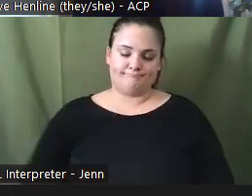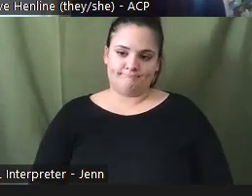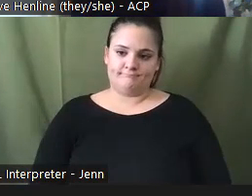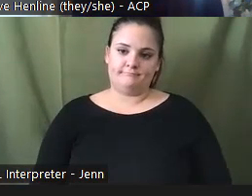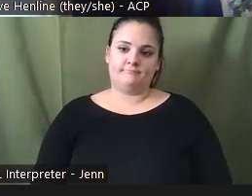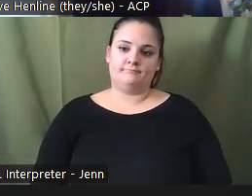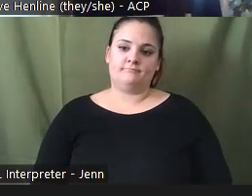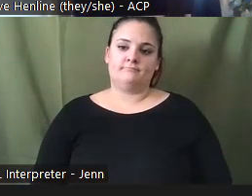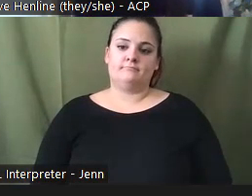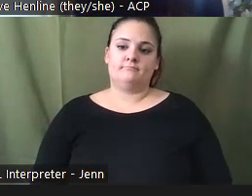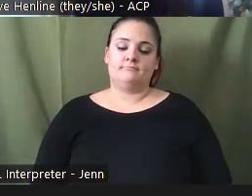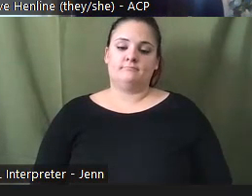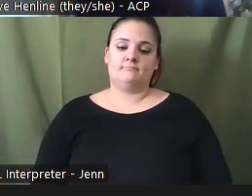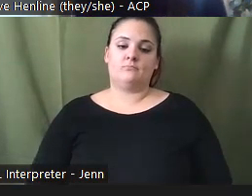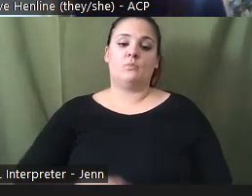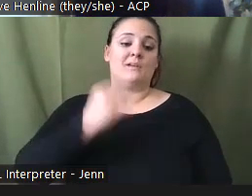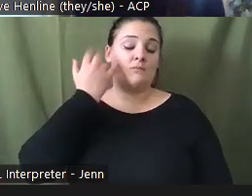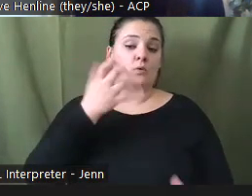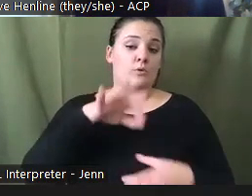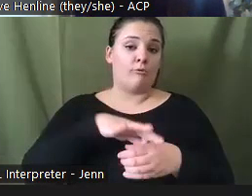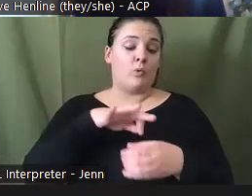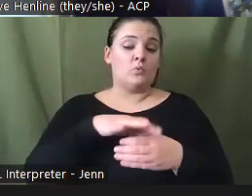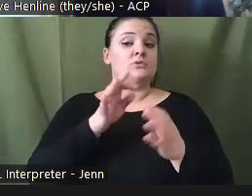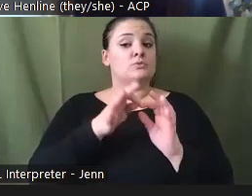So it's important if you want your vote to count to double check that information.